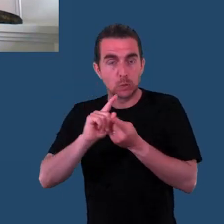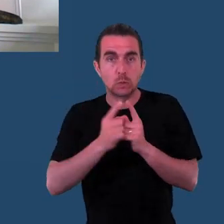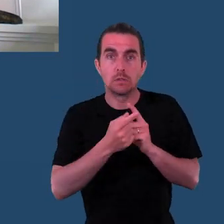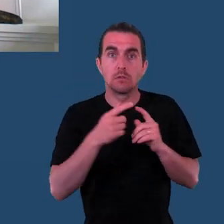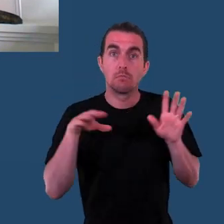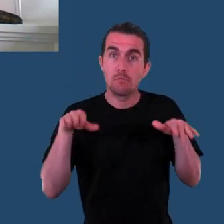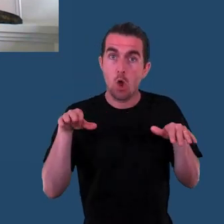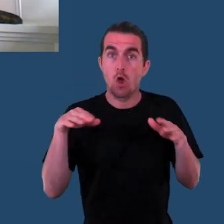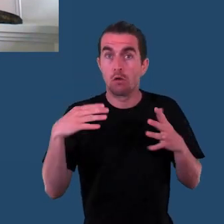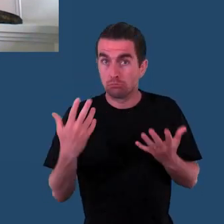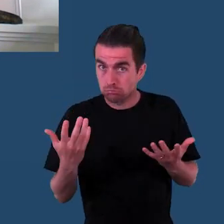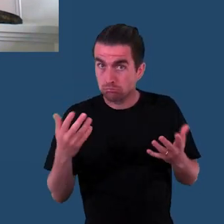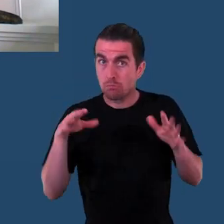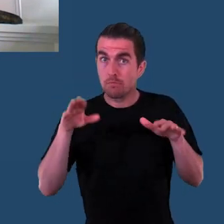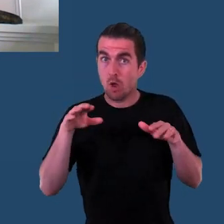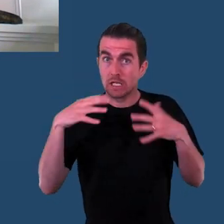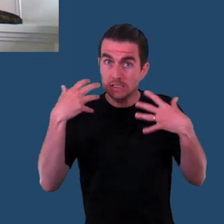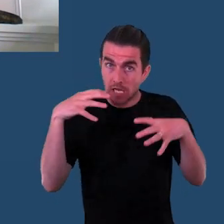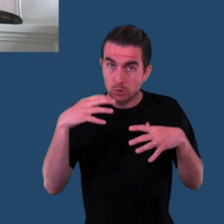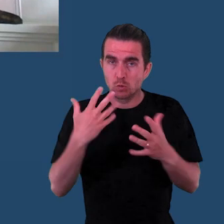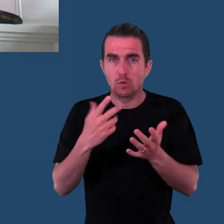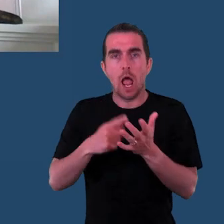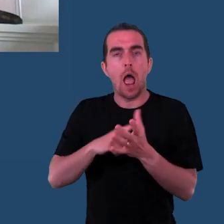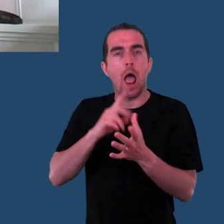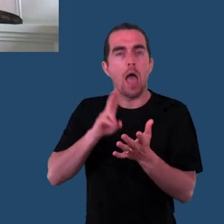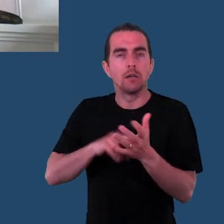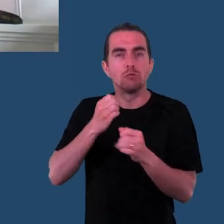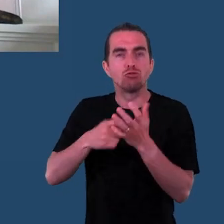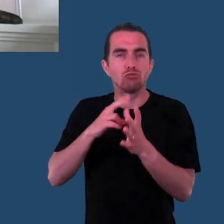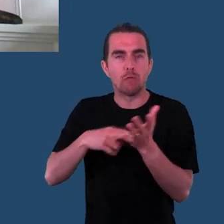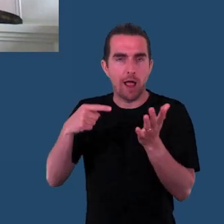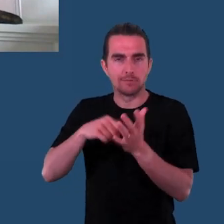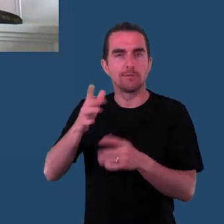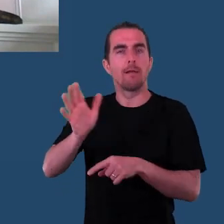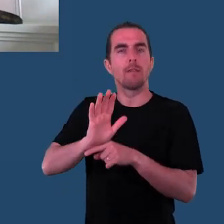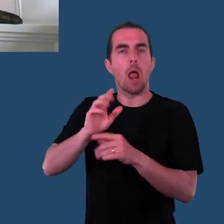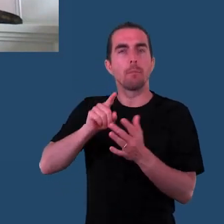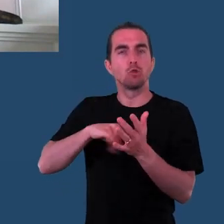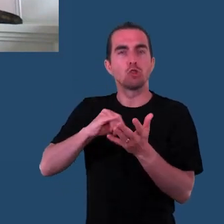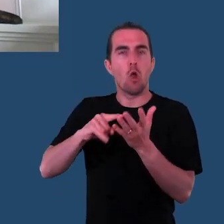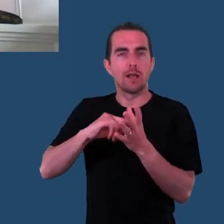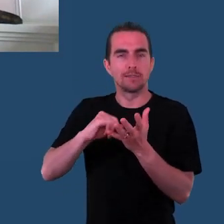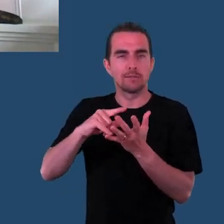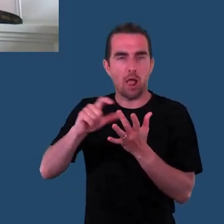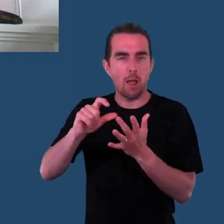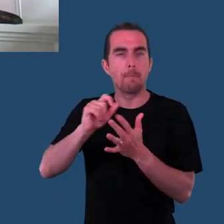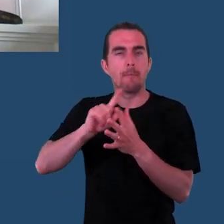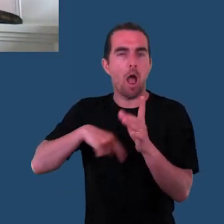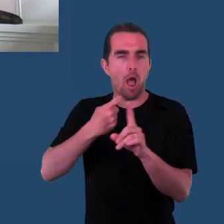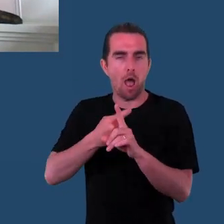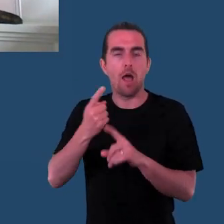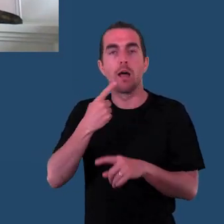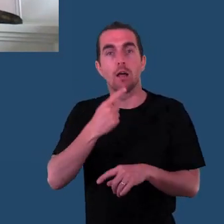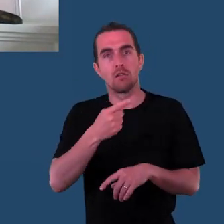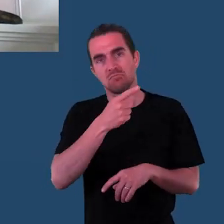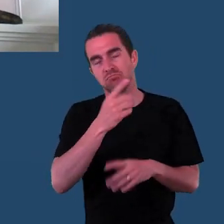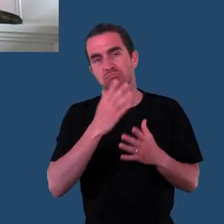So, yeah, birds are dinosaurs. It's true what Alan Grant says in "Jurassic Park." Absolutely.